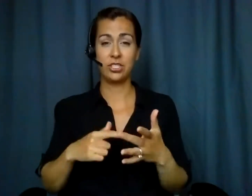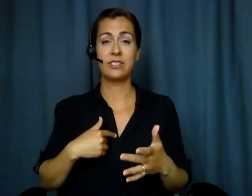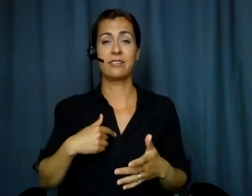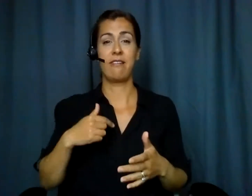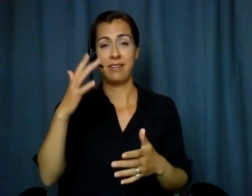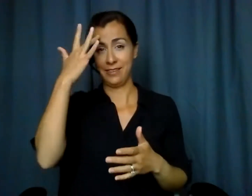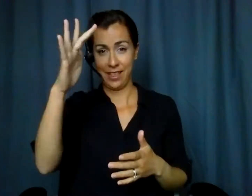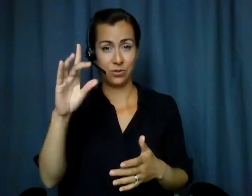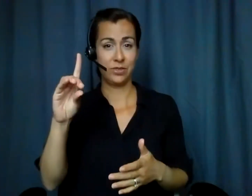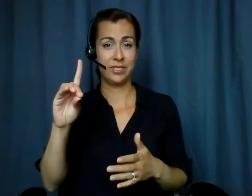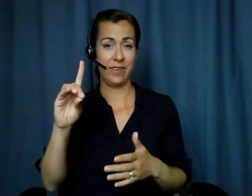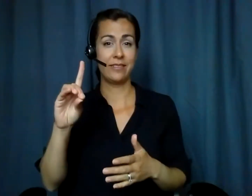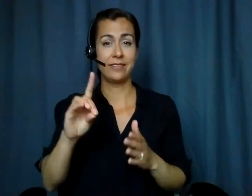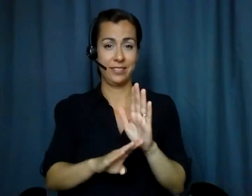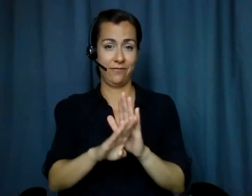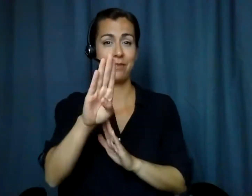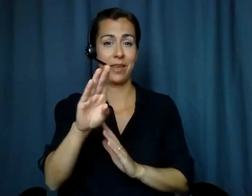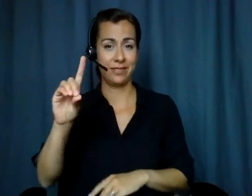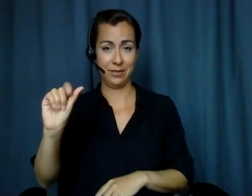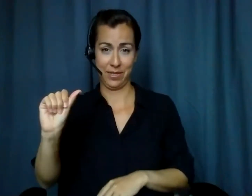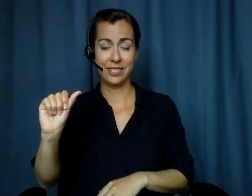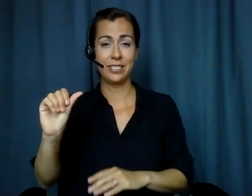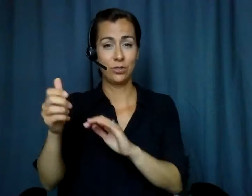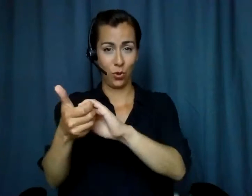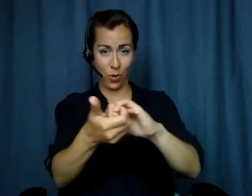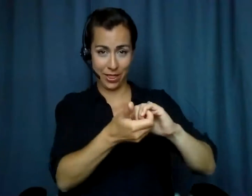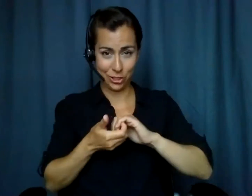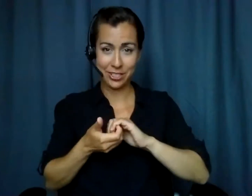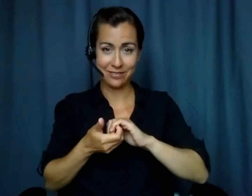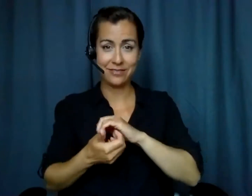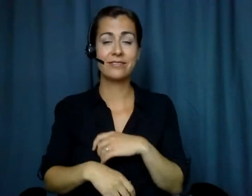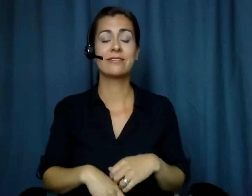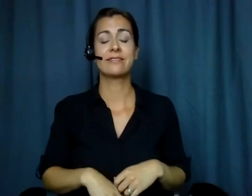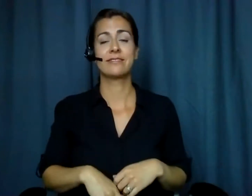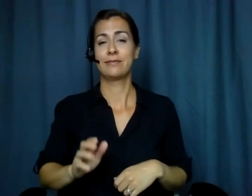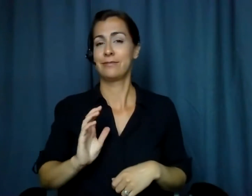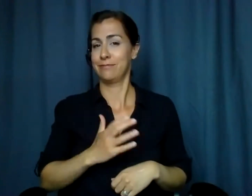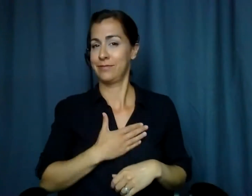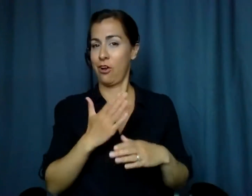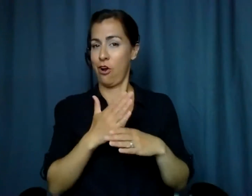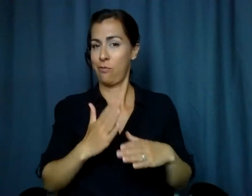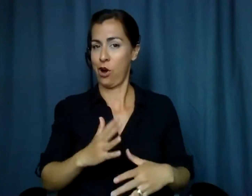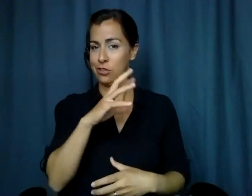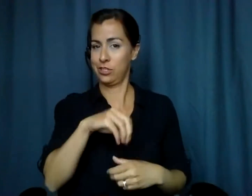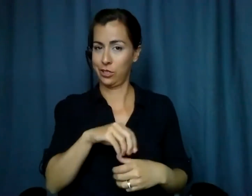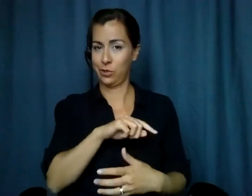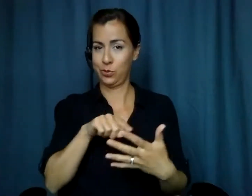and do disability advocacy work in my community around intersectionality and disability justice.